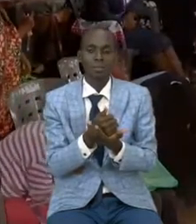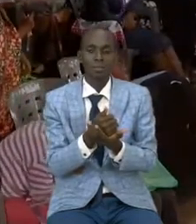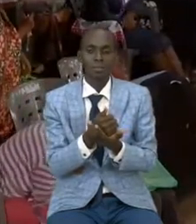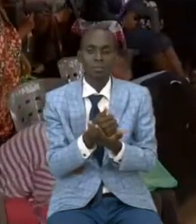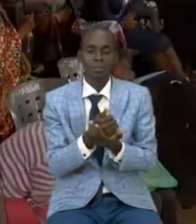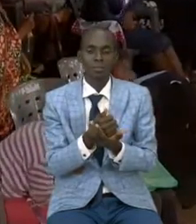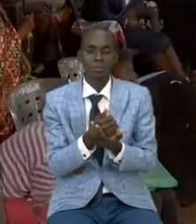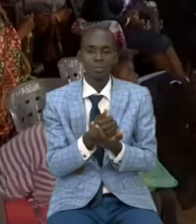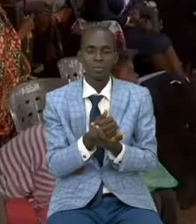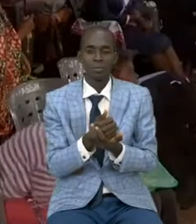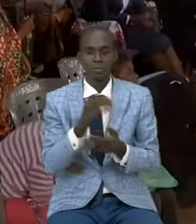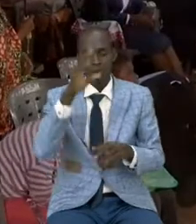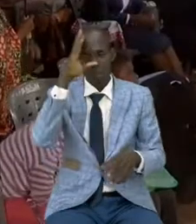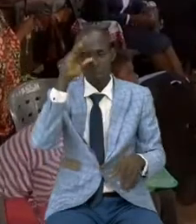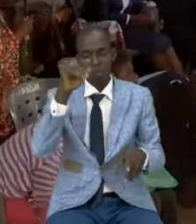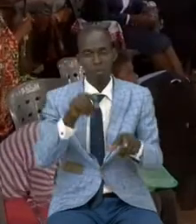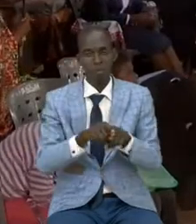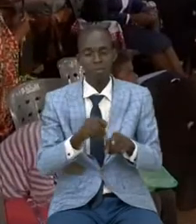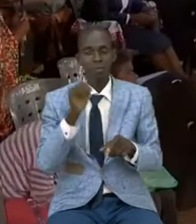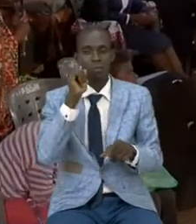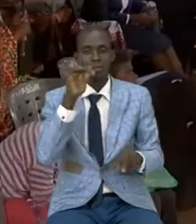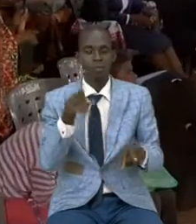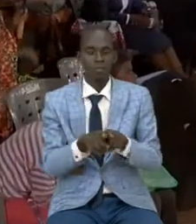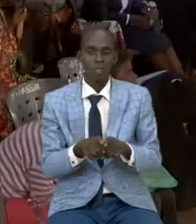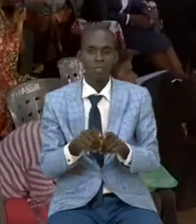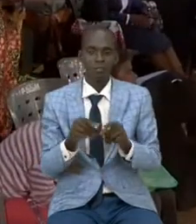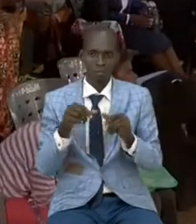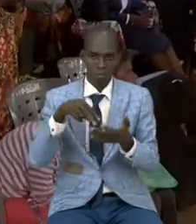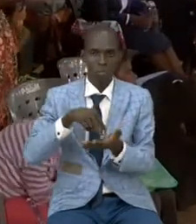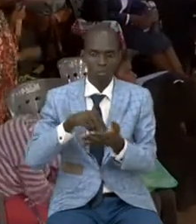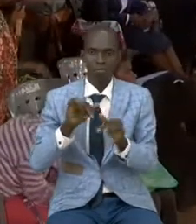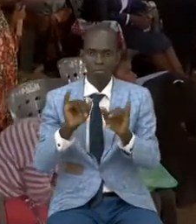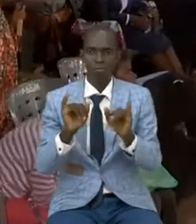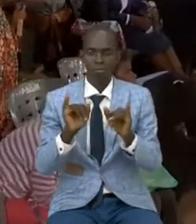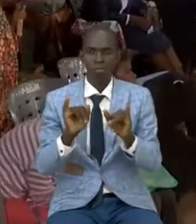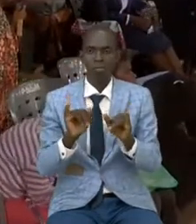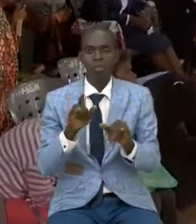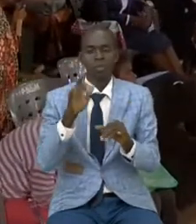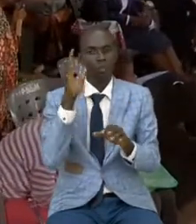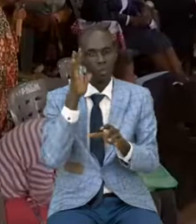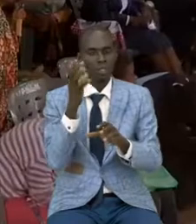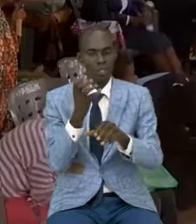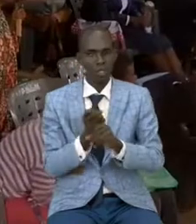brothers and sisters keep on standing account sellers are there and he'll give you the you